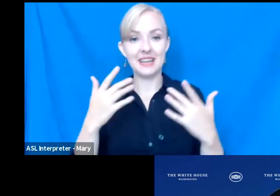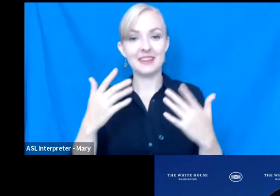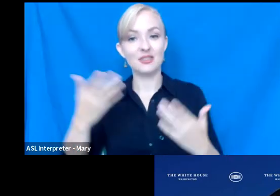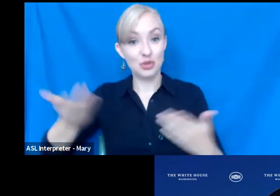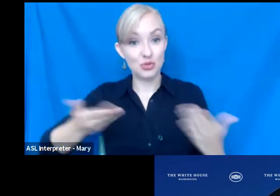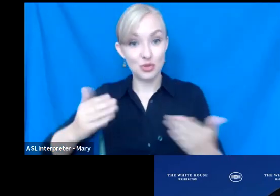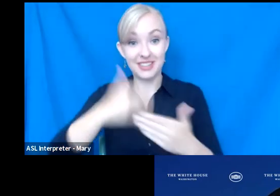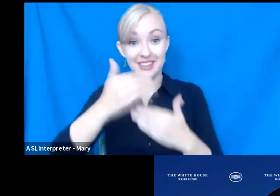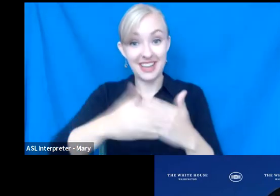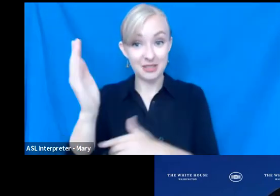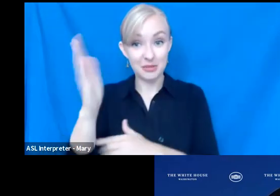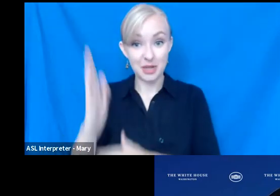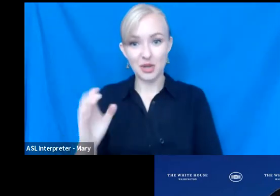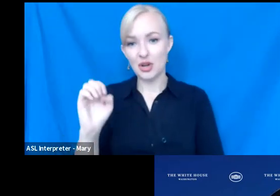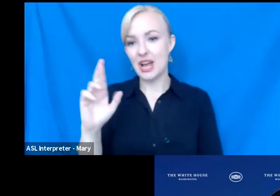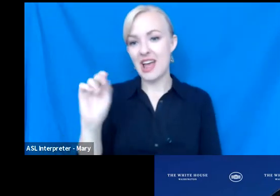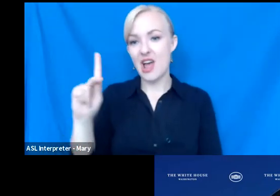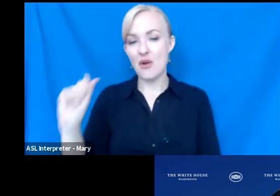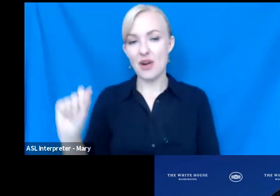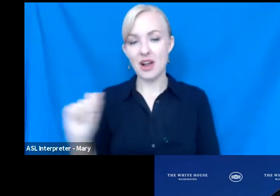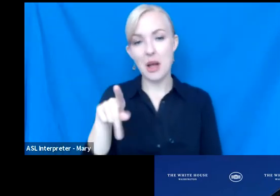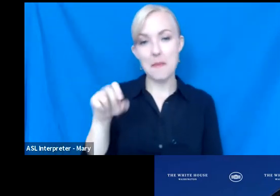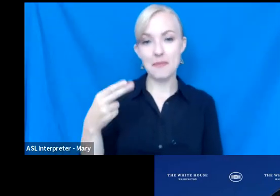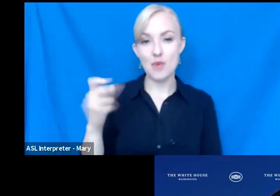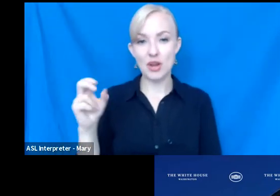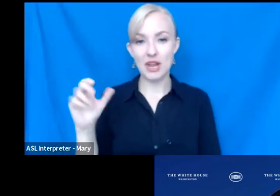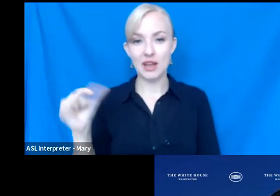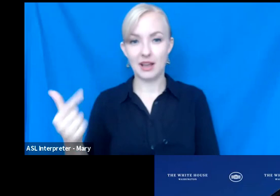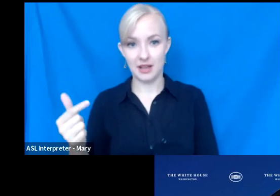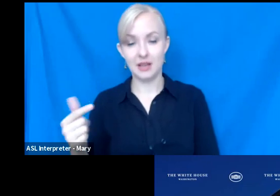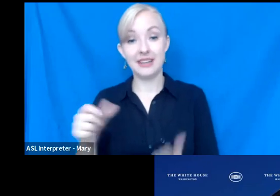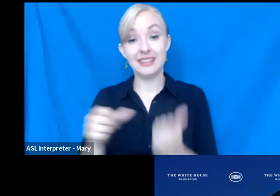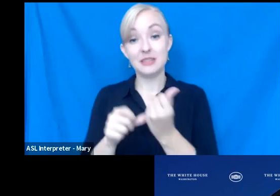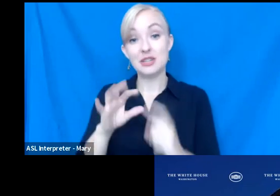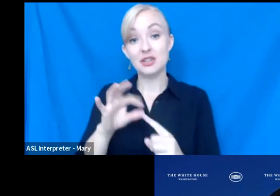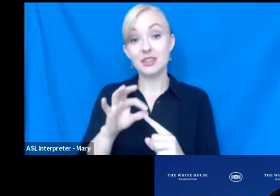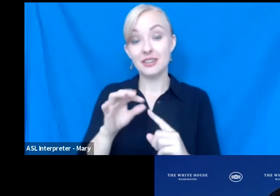to introduce our next speaker, Erika Poethig, Special Sssistant